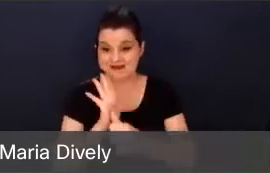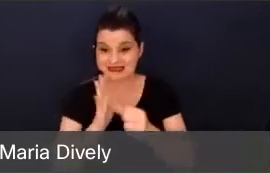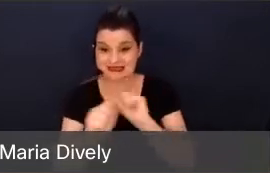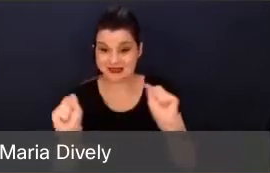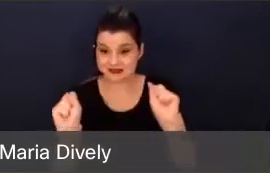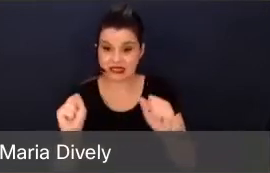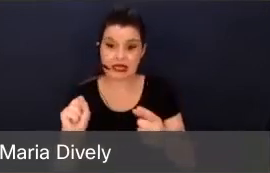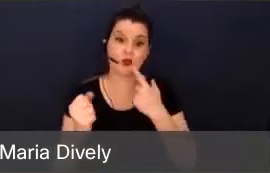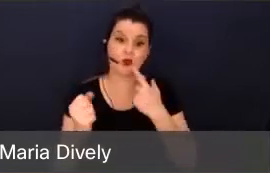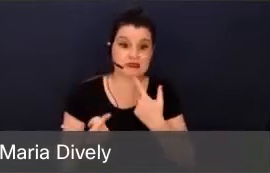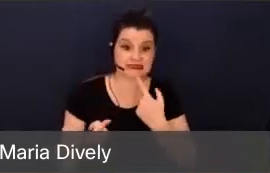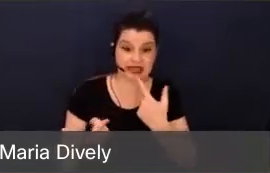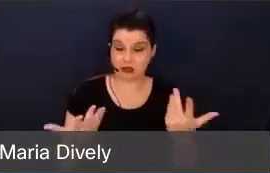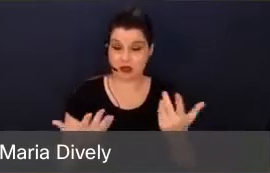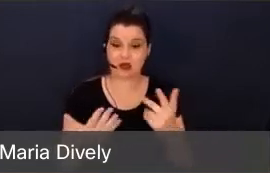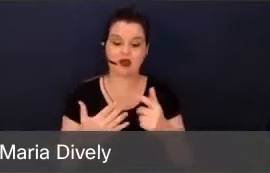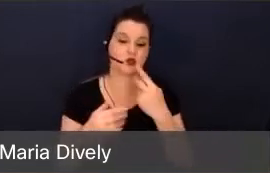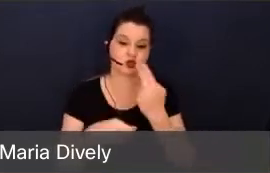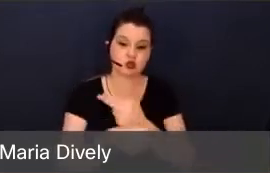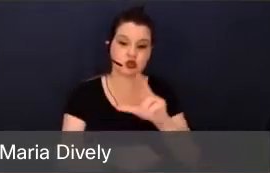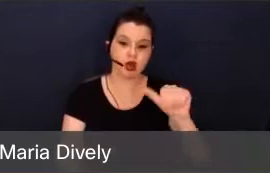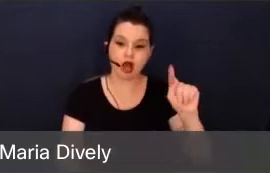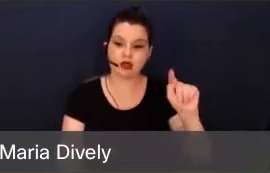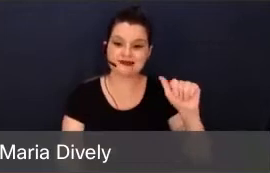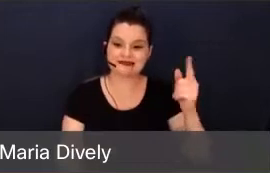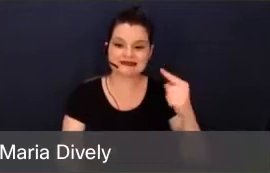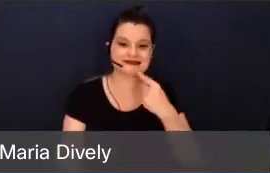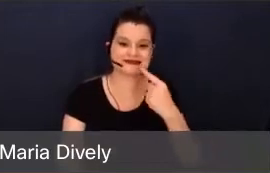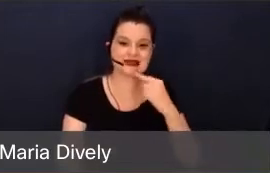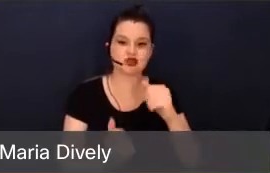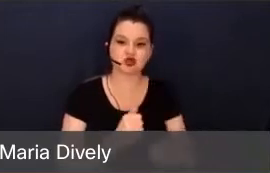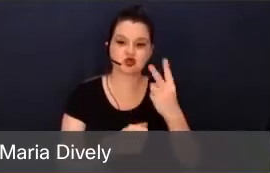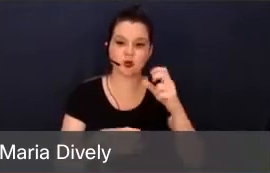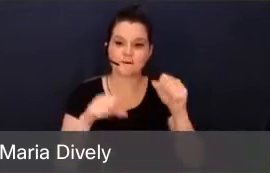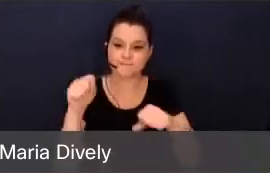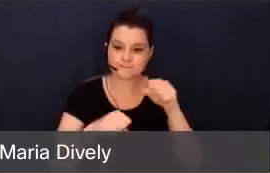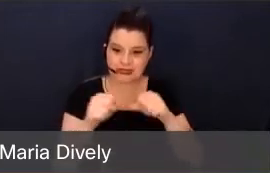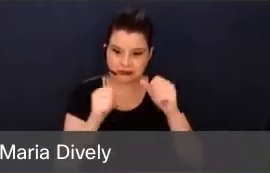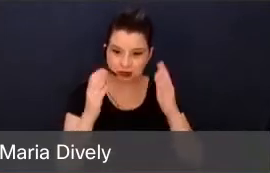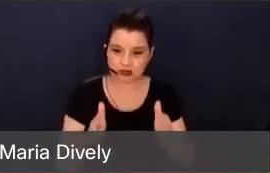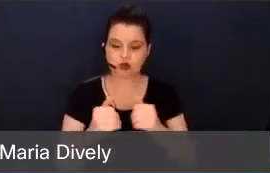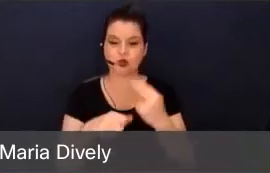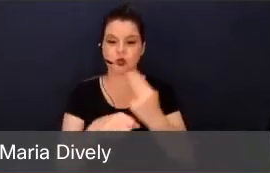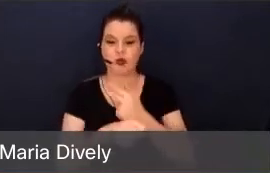In that case, I might use an alt text that says, two bicylic- bicyclists wearing bike helmet.